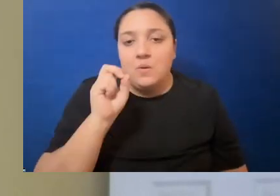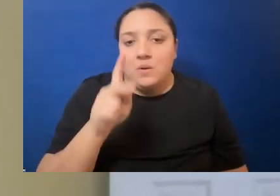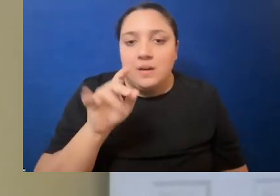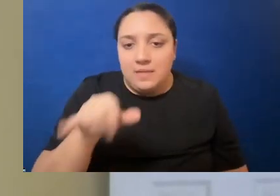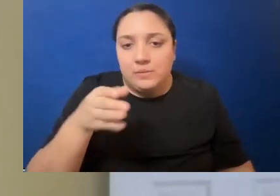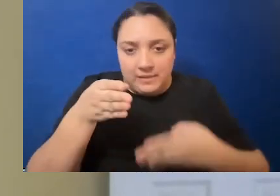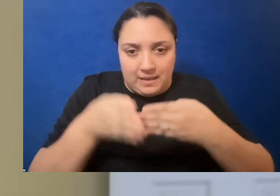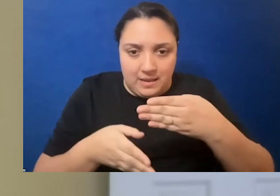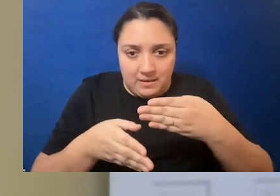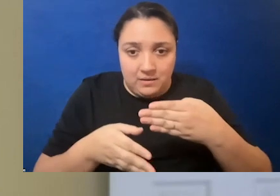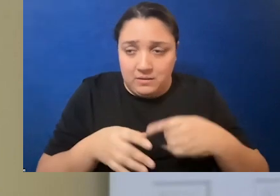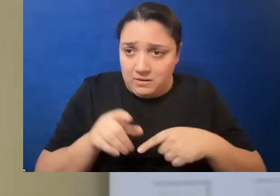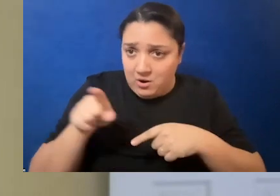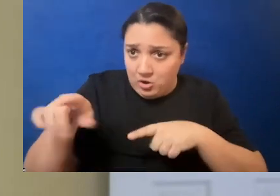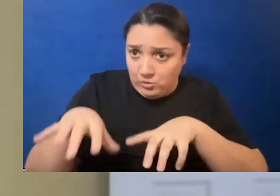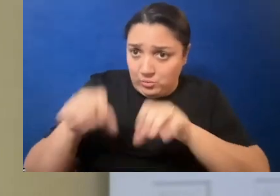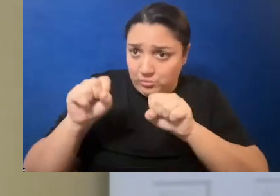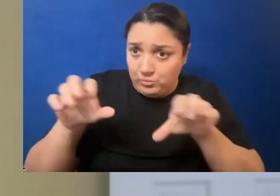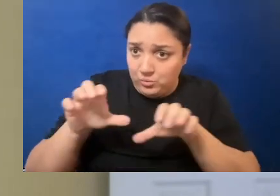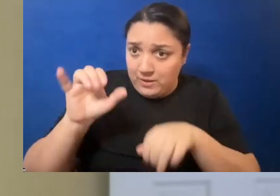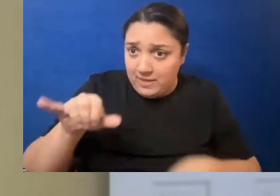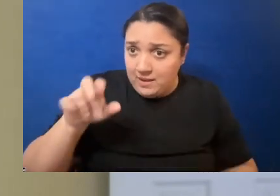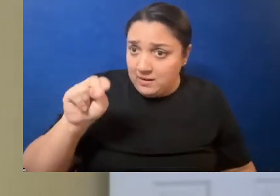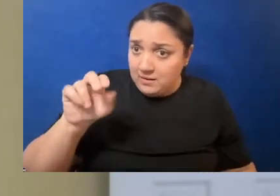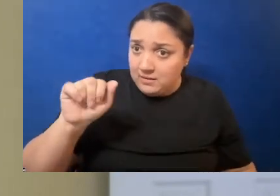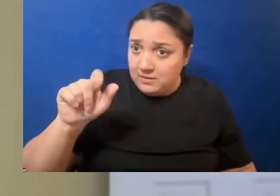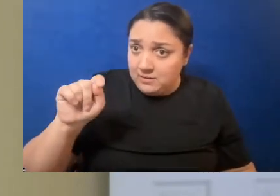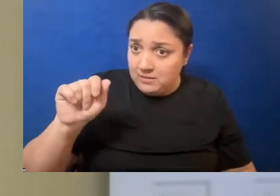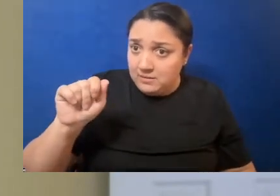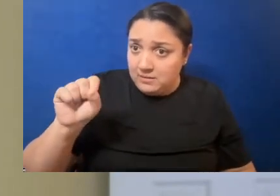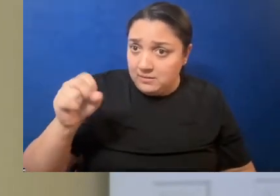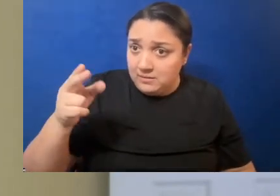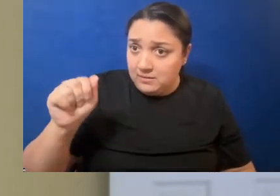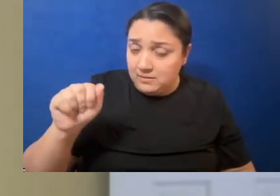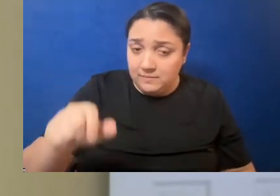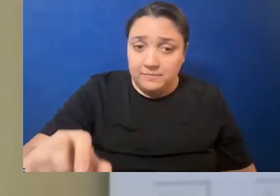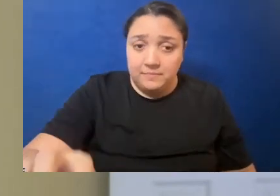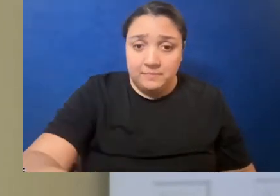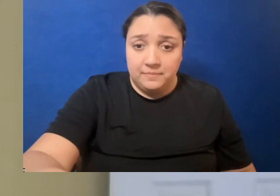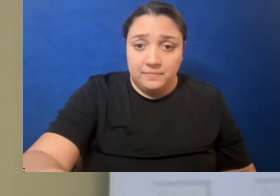I WILL END THAT POLL AND GO TO THE NEXT ONE. OKAY. THAT WAS THE END.